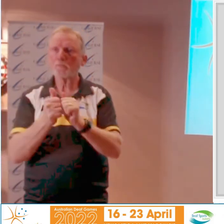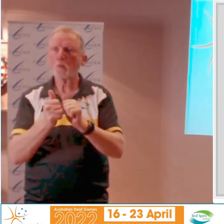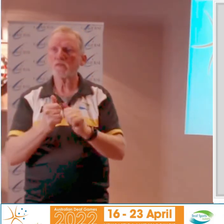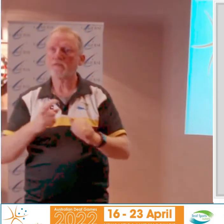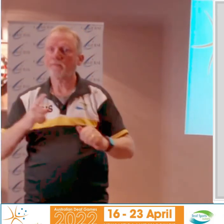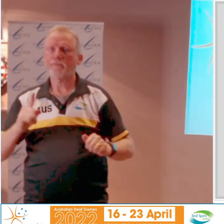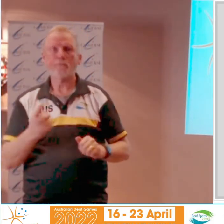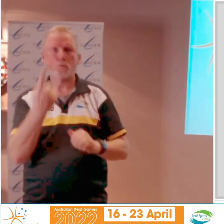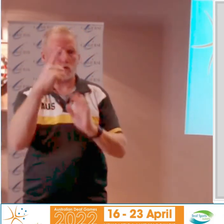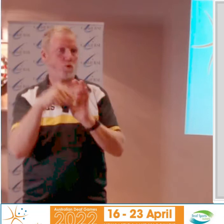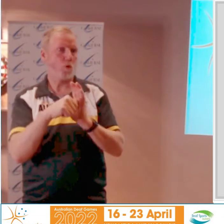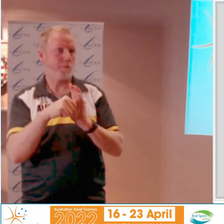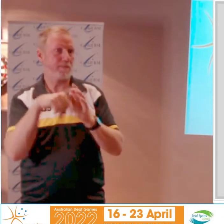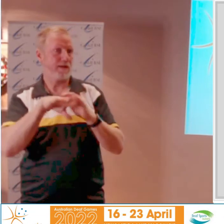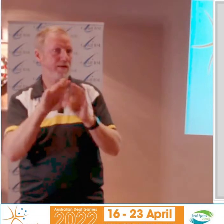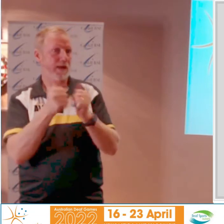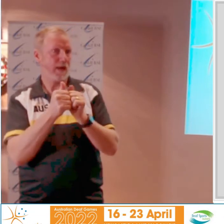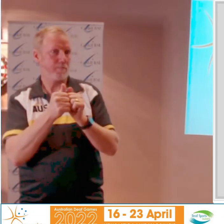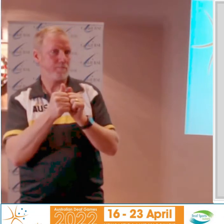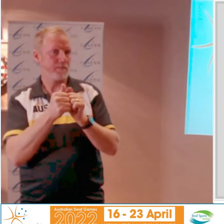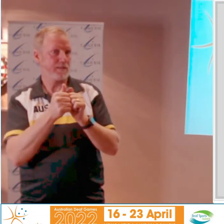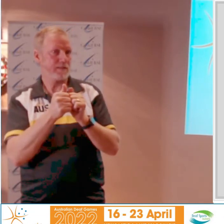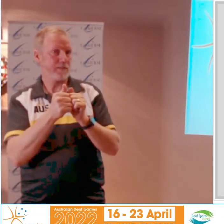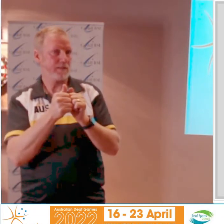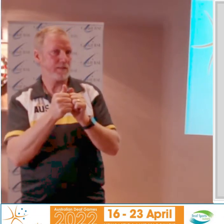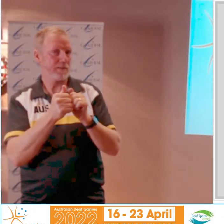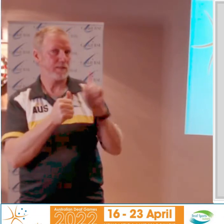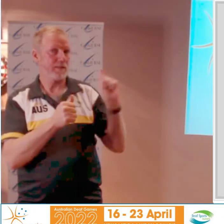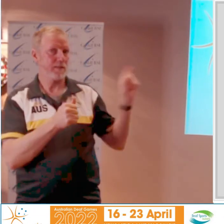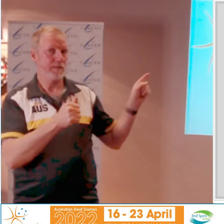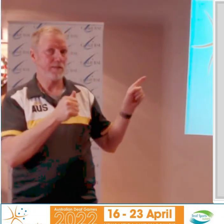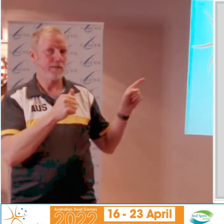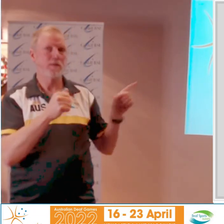the demonstration points uh sorry demonstration sports this is the